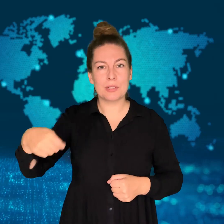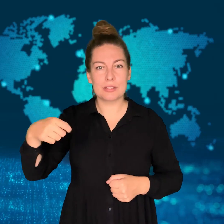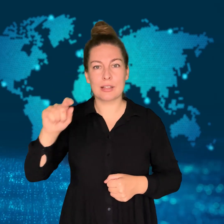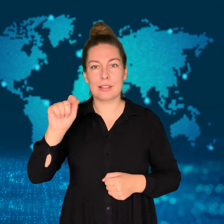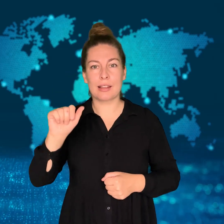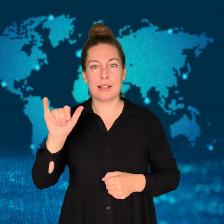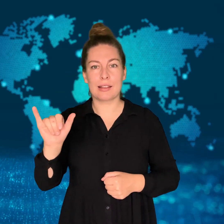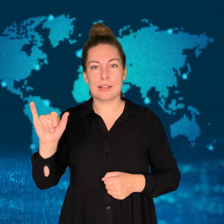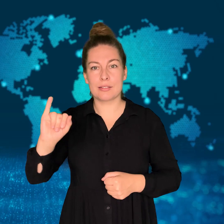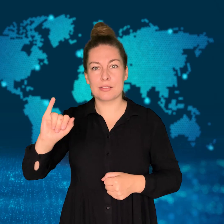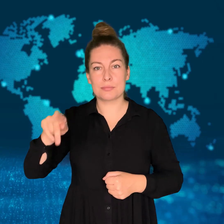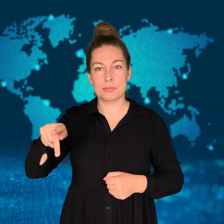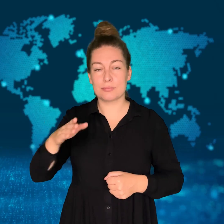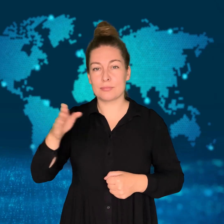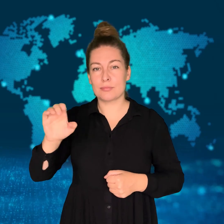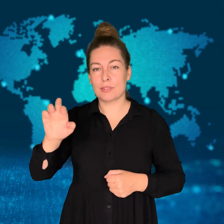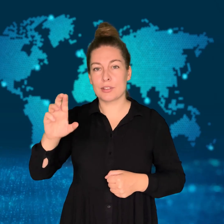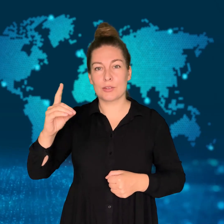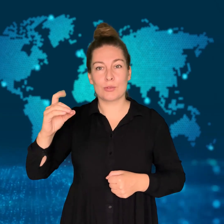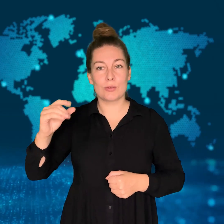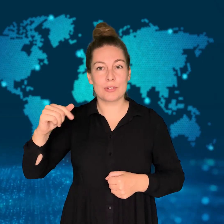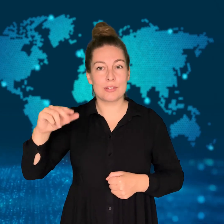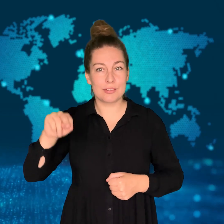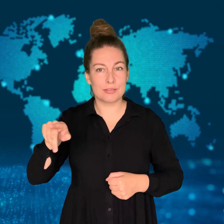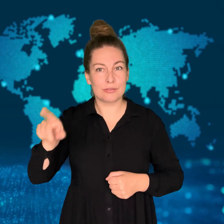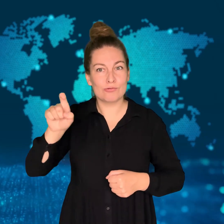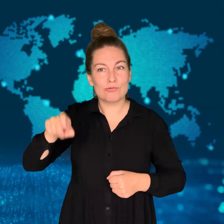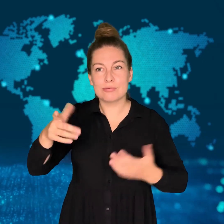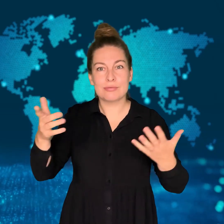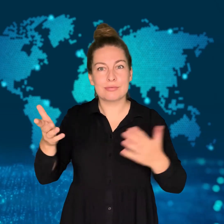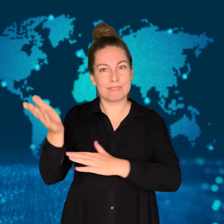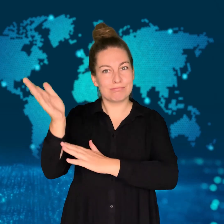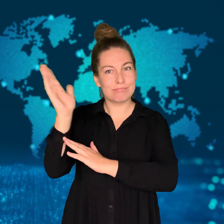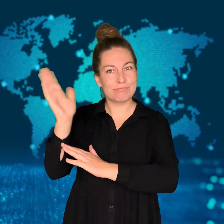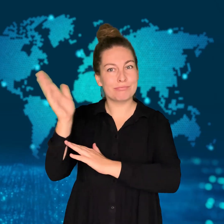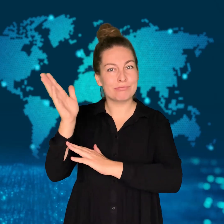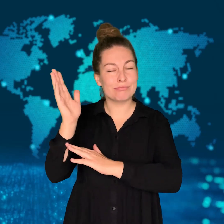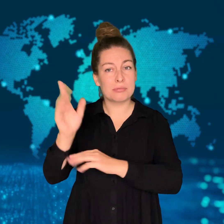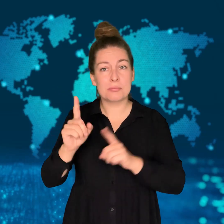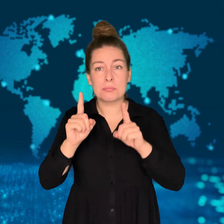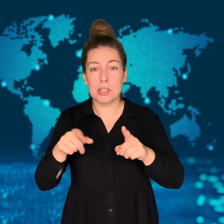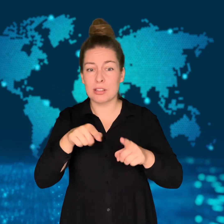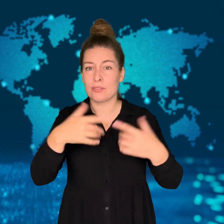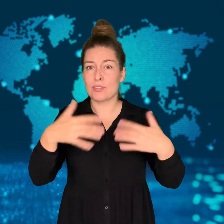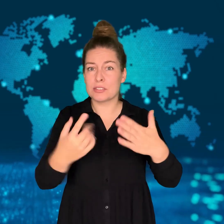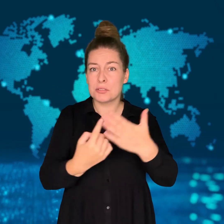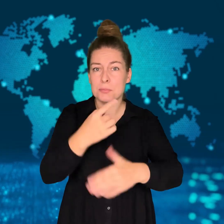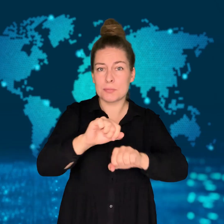That afternoon there was to be an address from